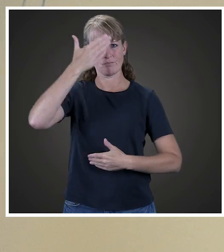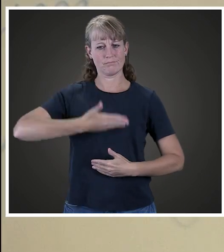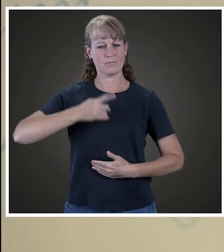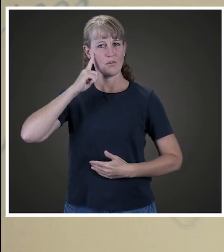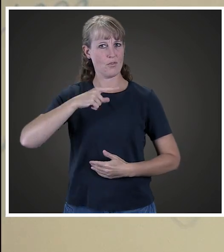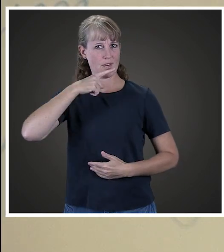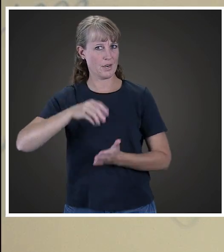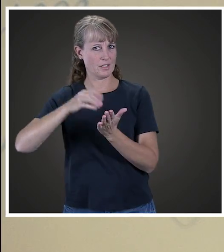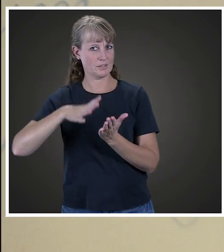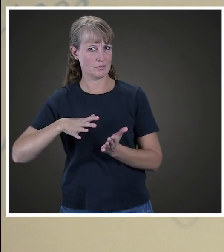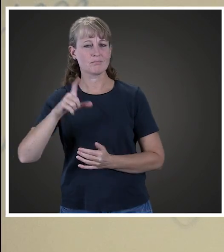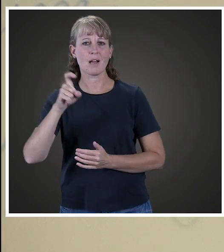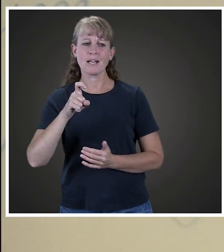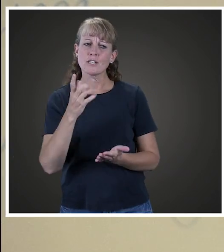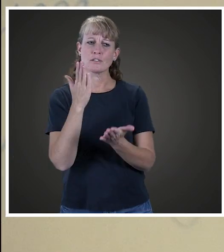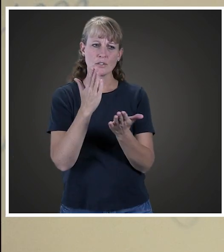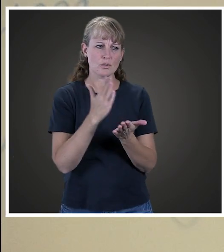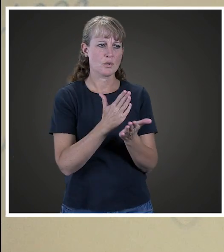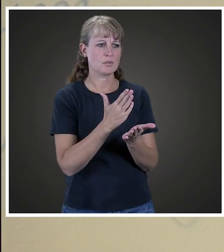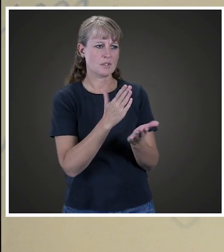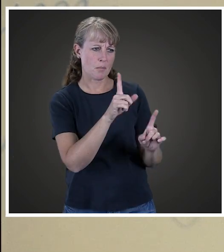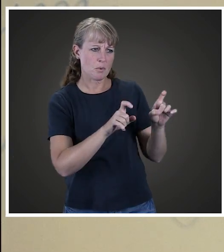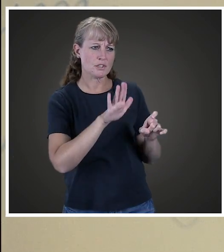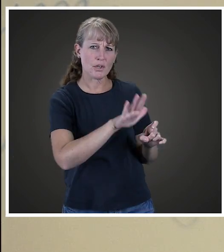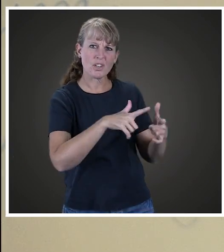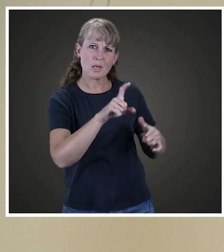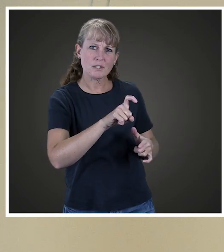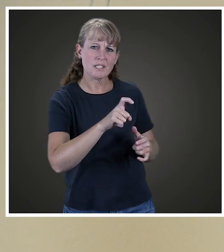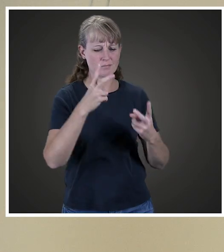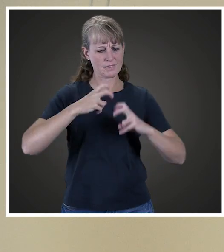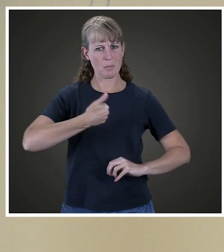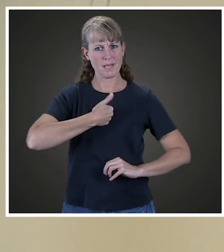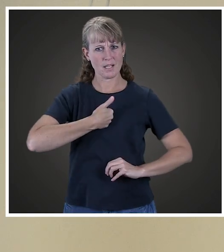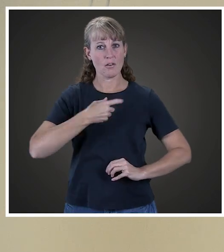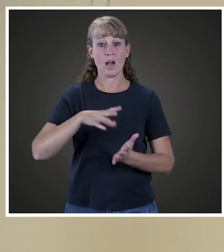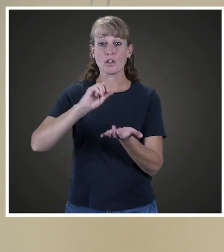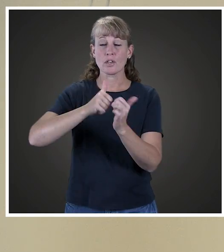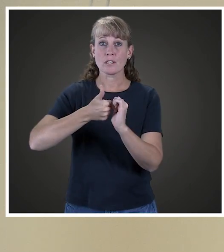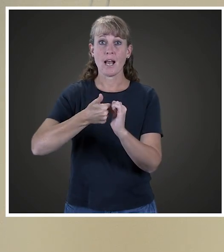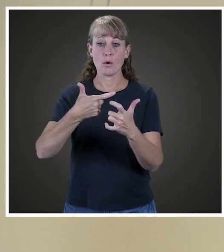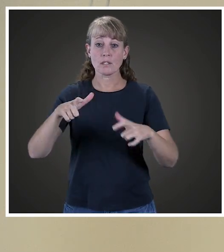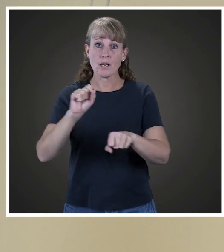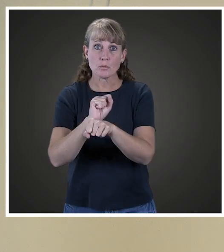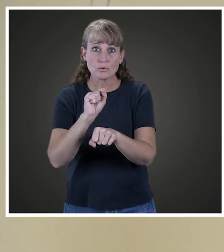I needed to stop questioning their language, and hold mine to examination. I thought about how language worked how symbols held places for ideas